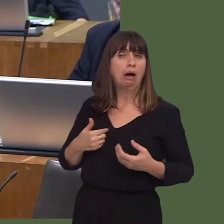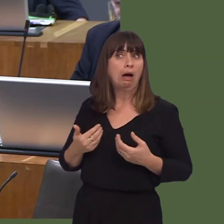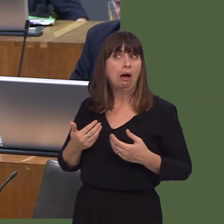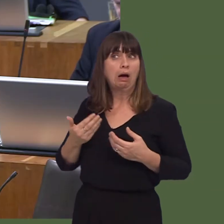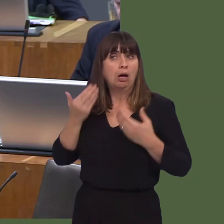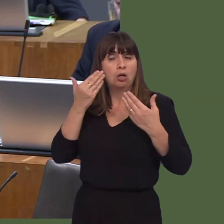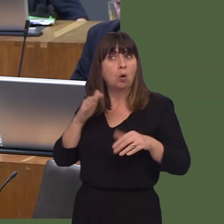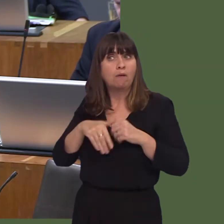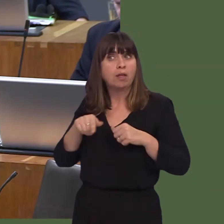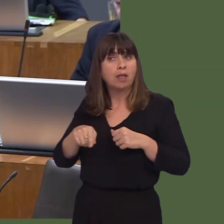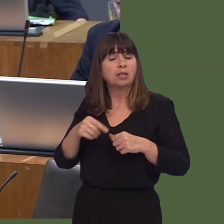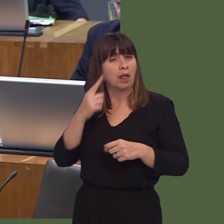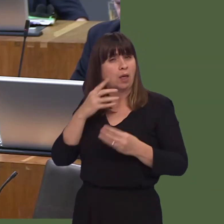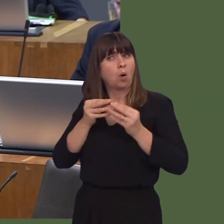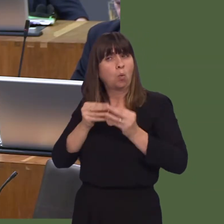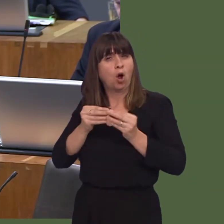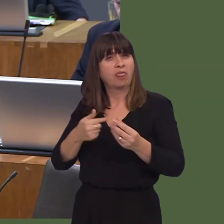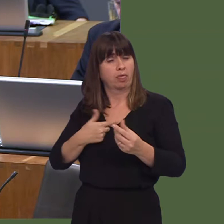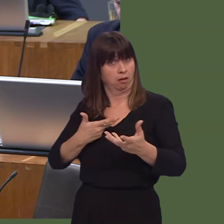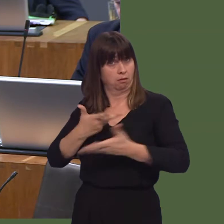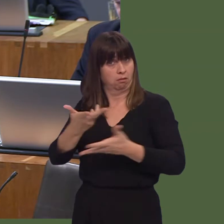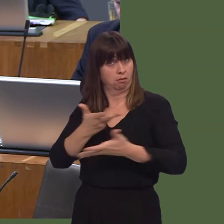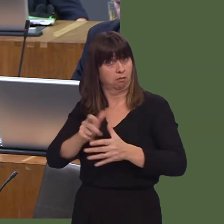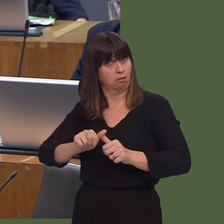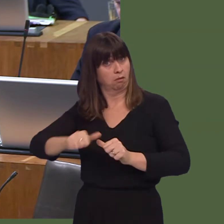I'm not aware of it, so I'd welcome a conversation between myself and the Cabinet Secretary for